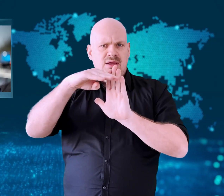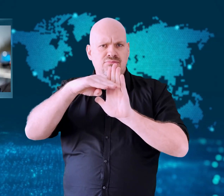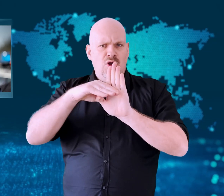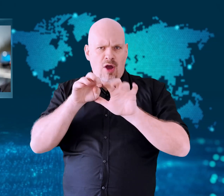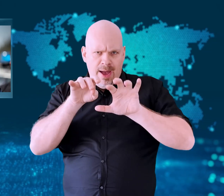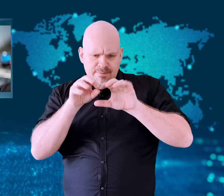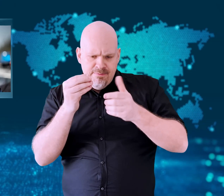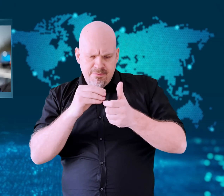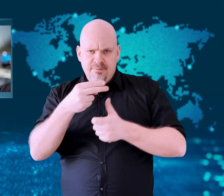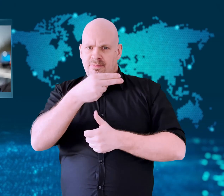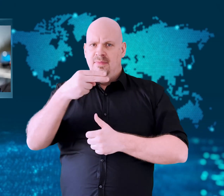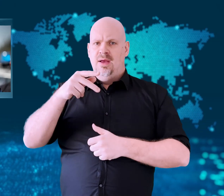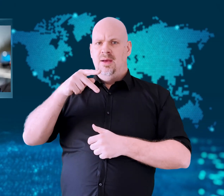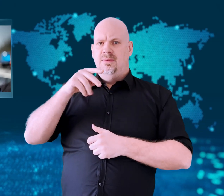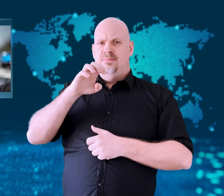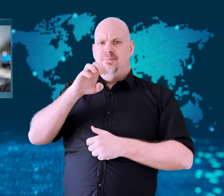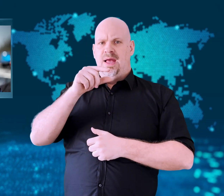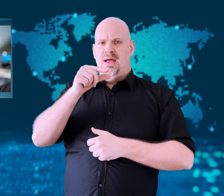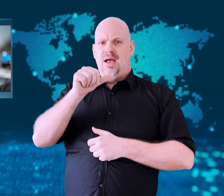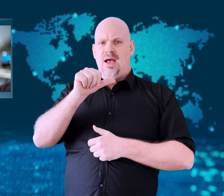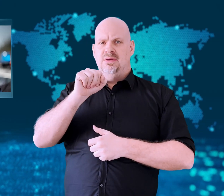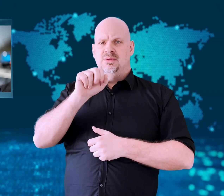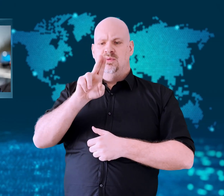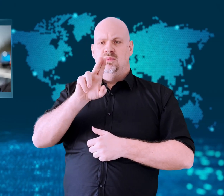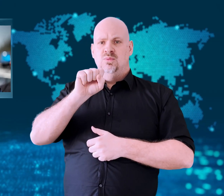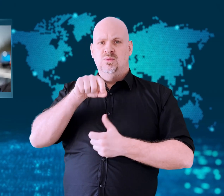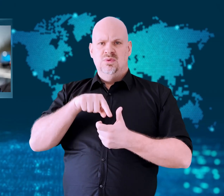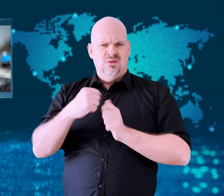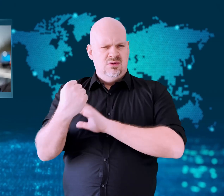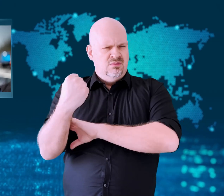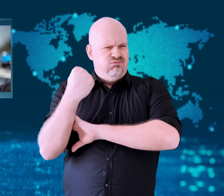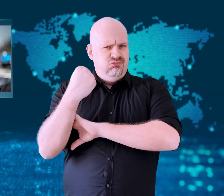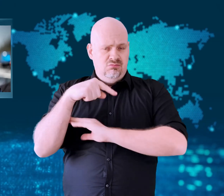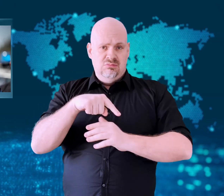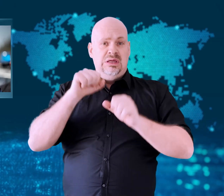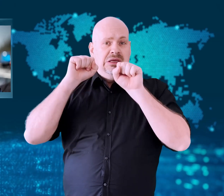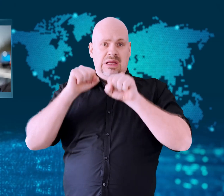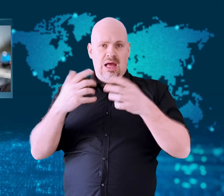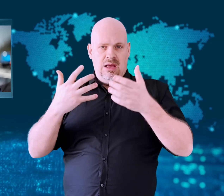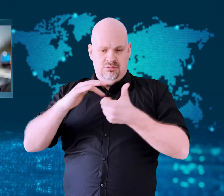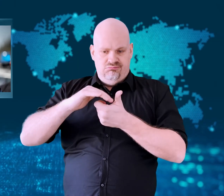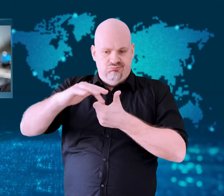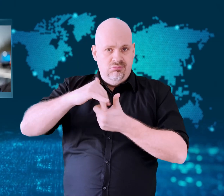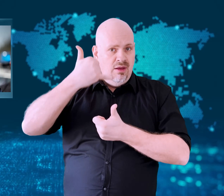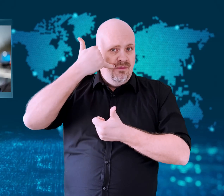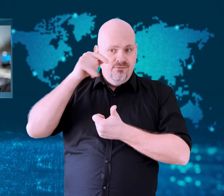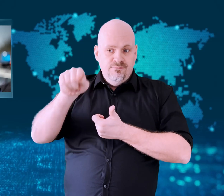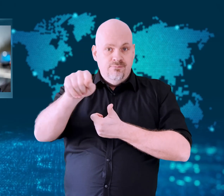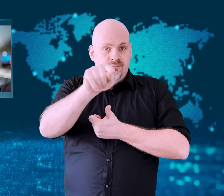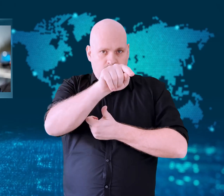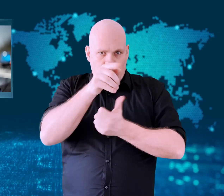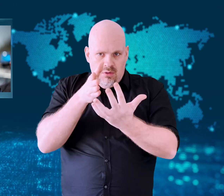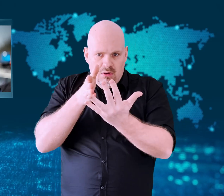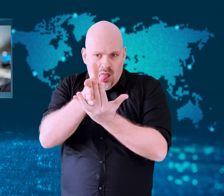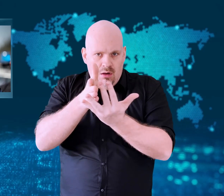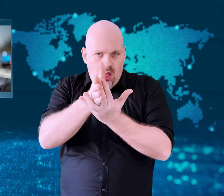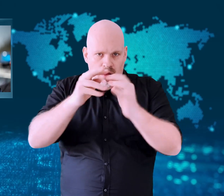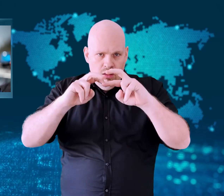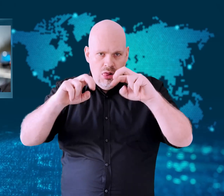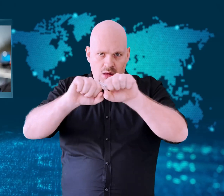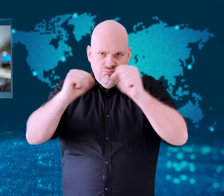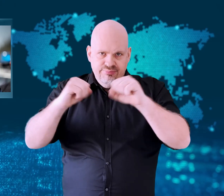The allegation claims that police officers are using a software